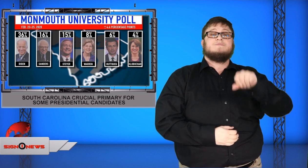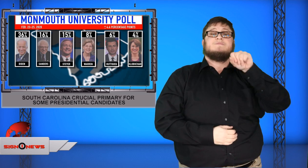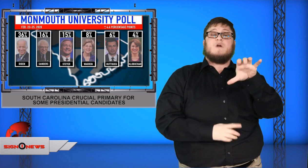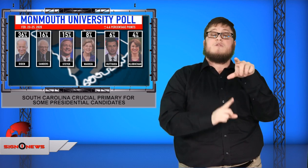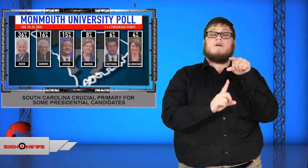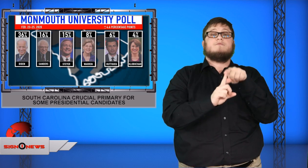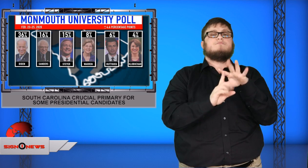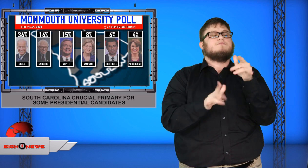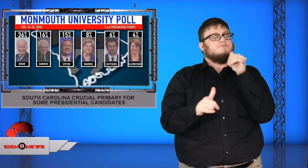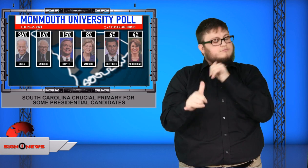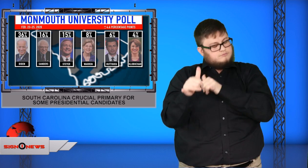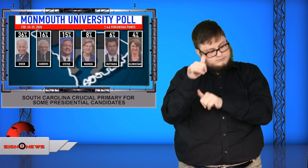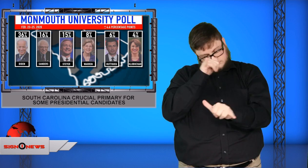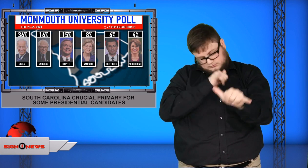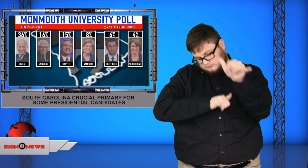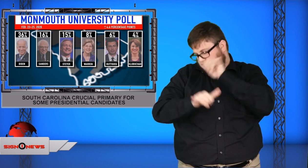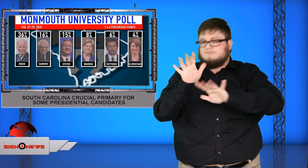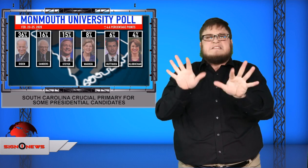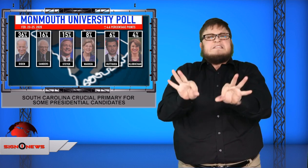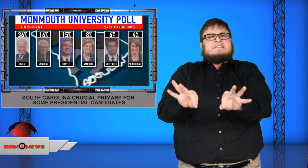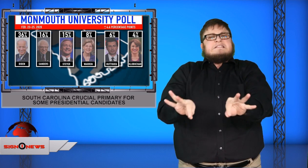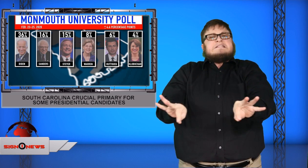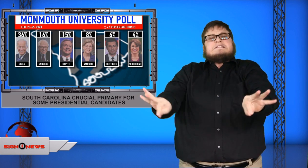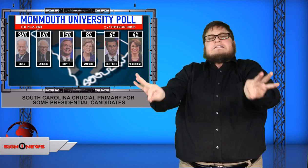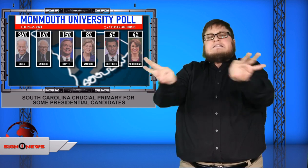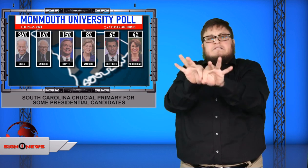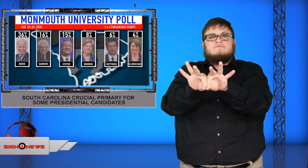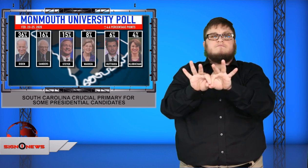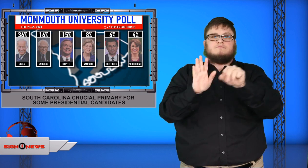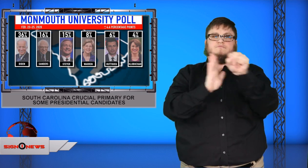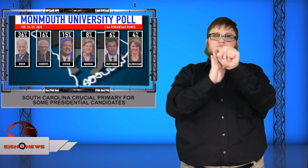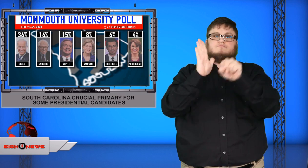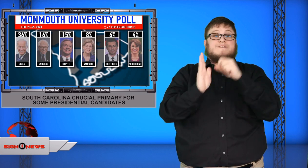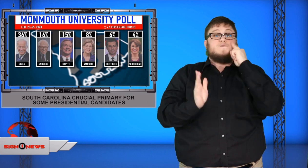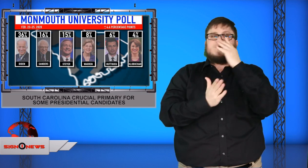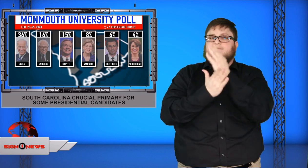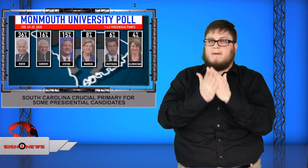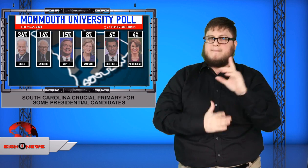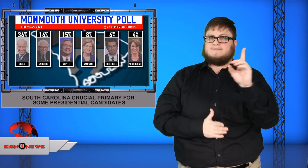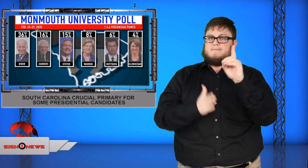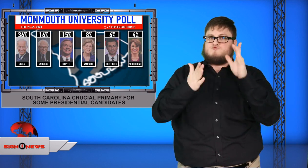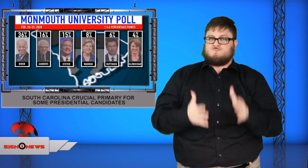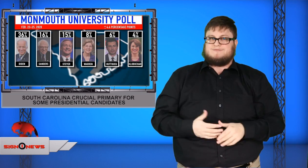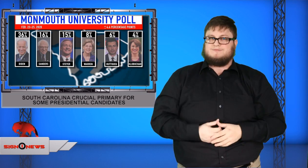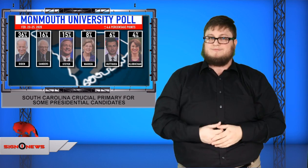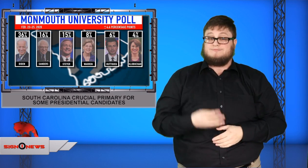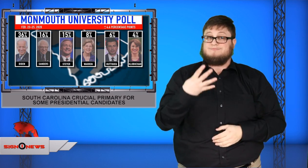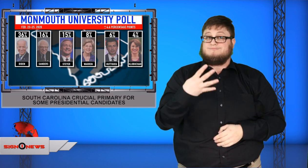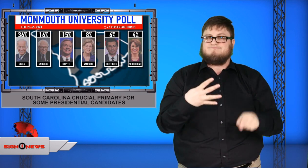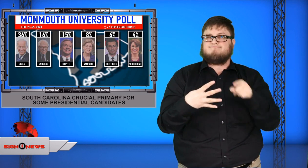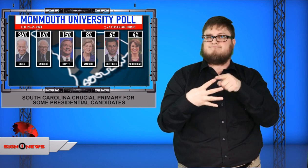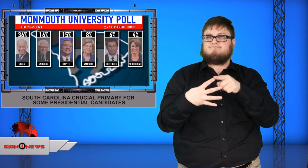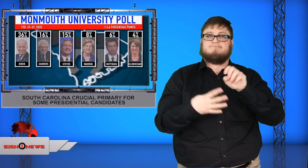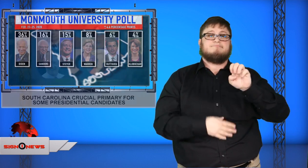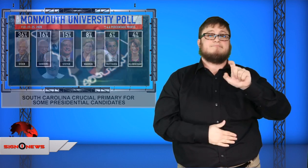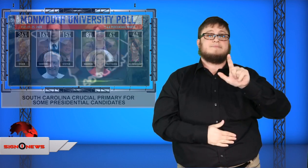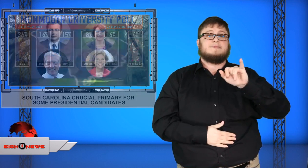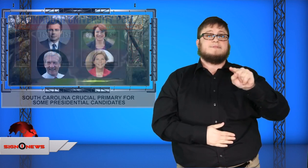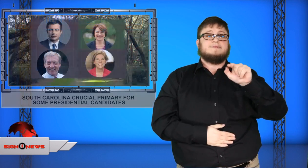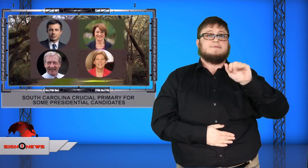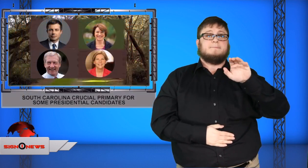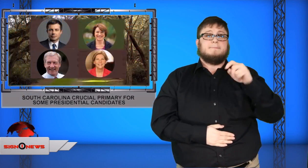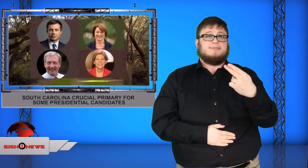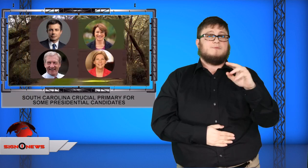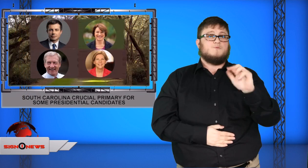South Carolina is basically do or die for Democratic presidential hopefuls like Elizabeth